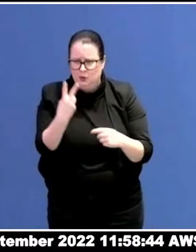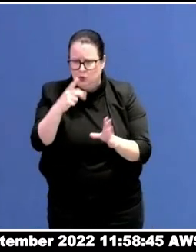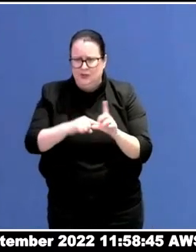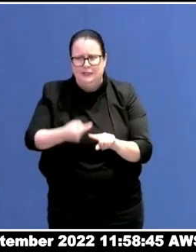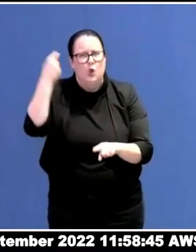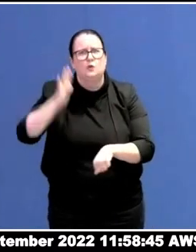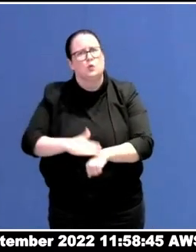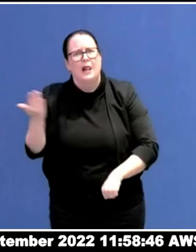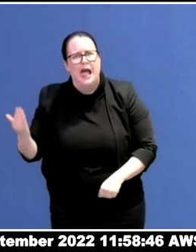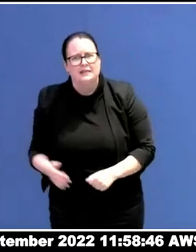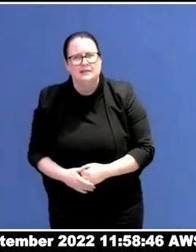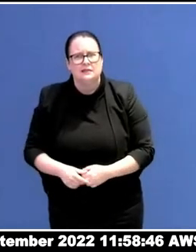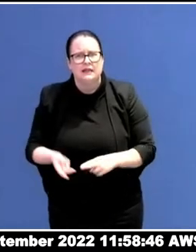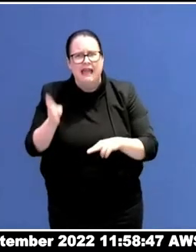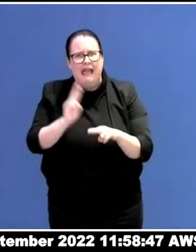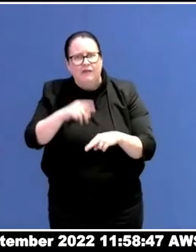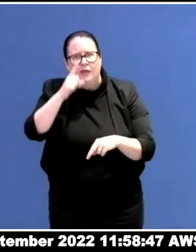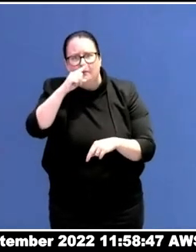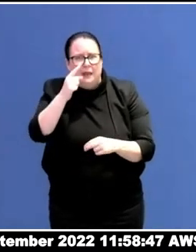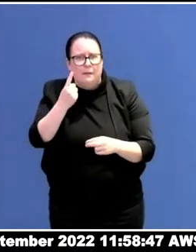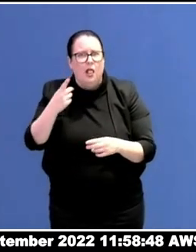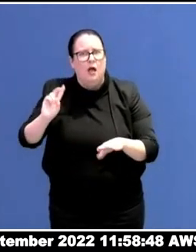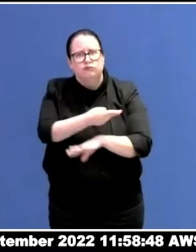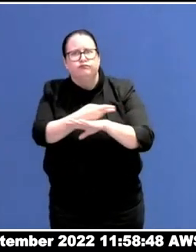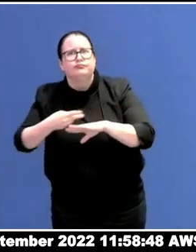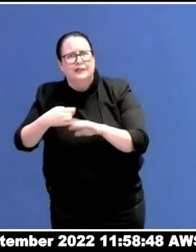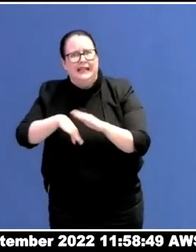We need real-time data, and that would be one of the strongest recommendations that I